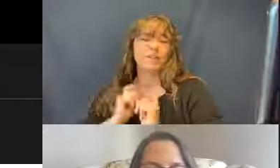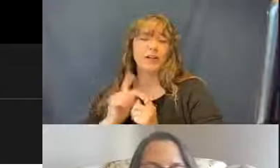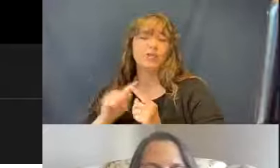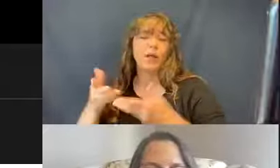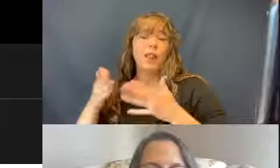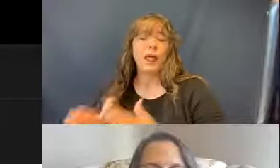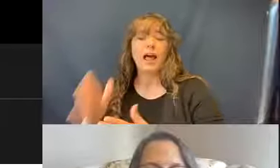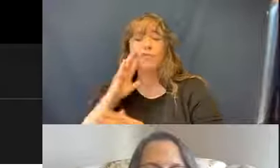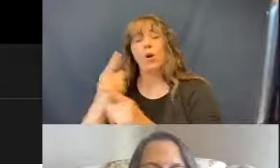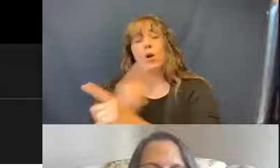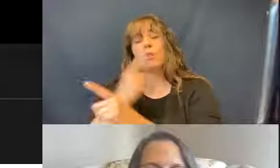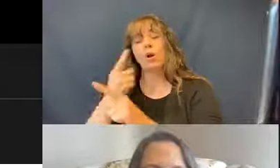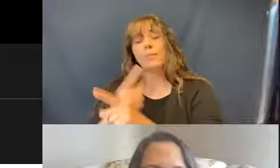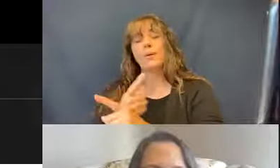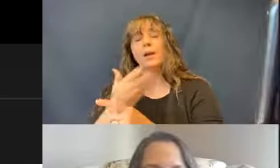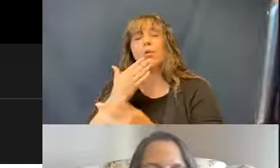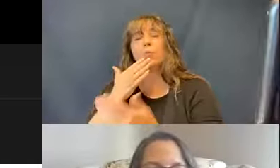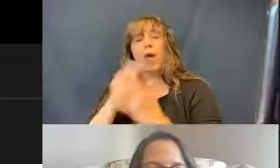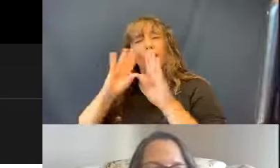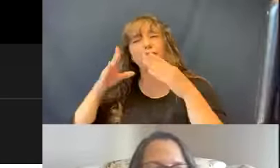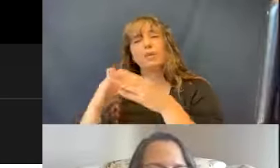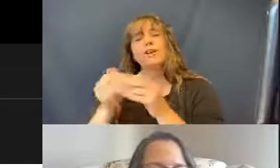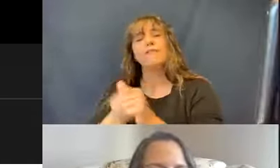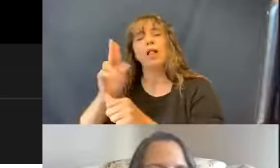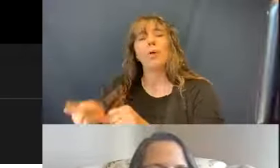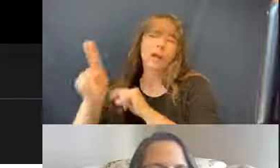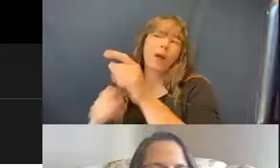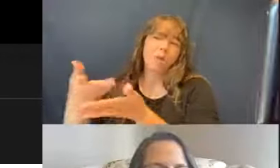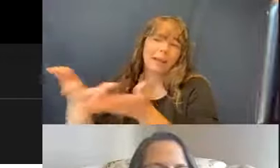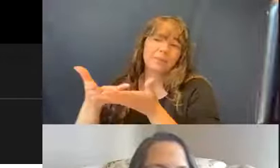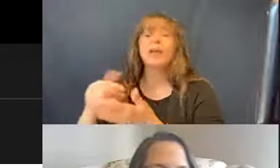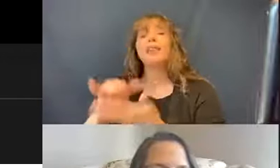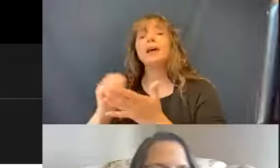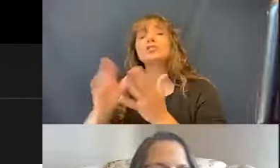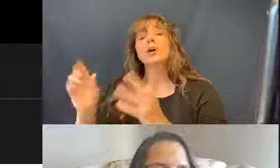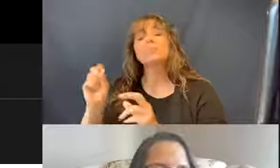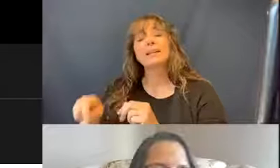well focused follow up inquiry. The student must be capable of responsive, empathetic